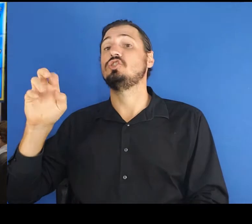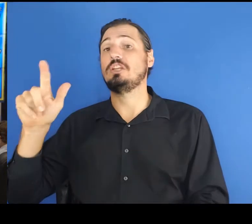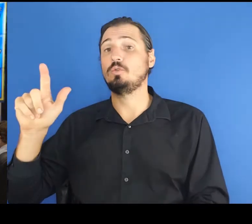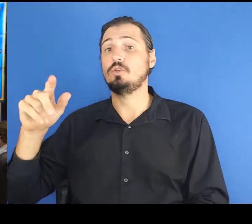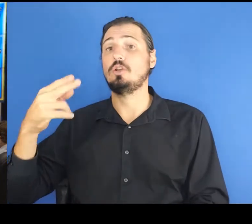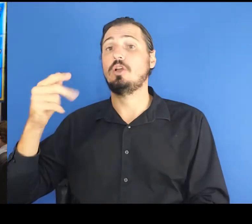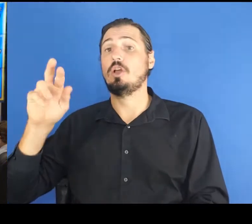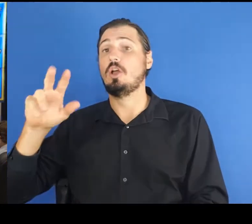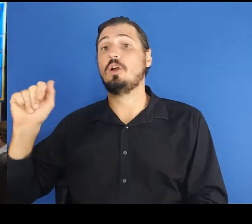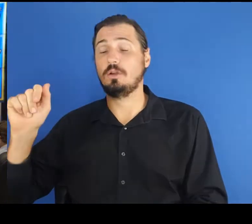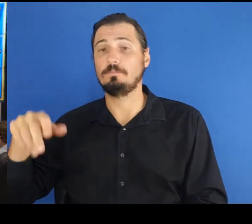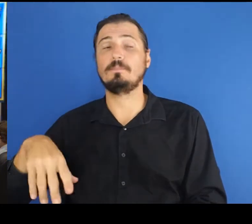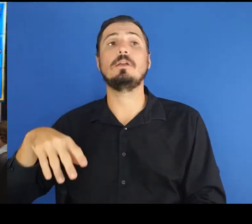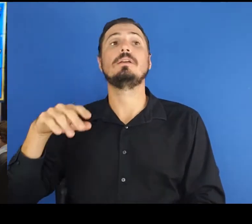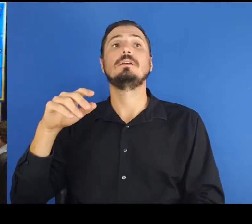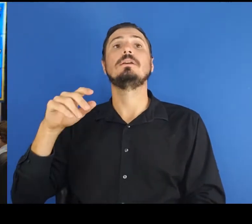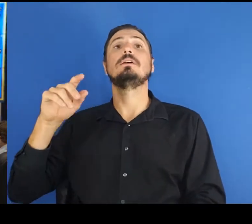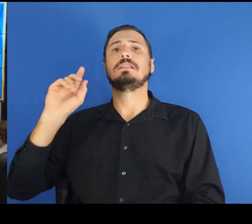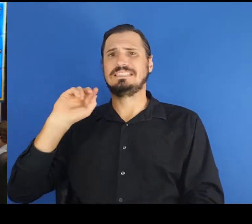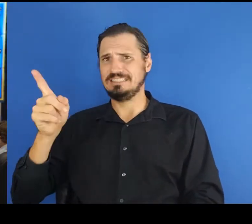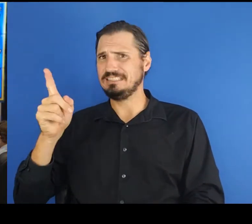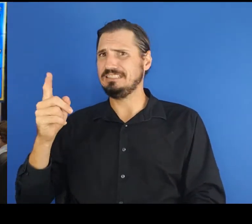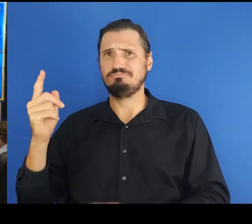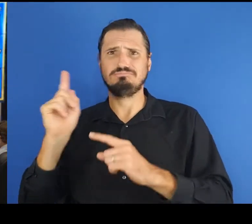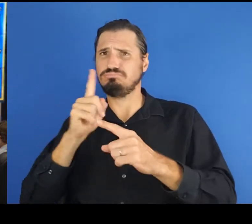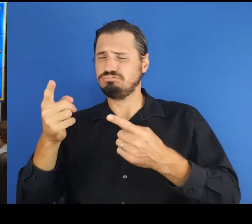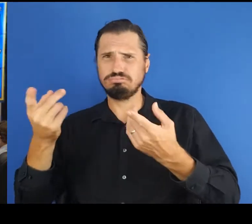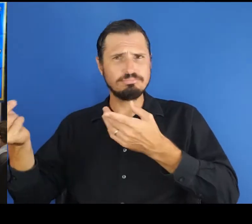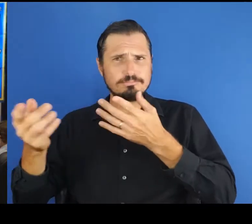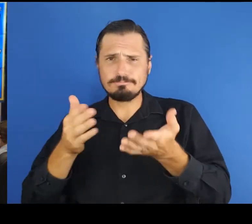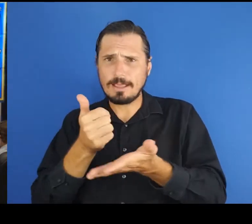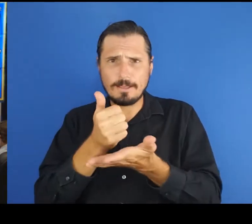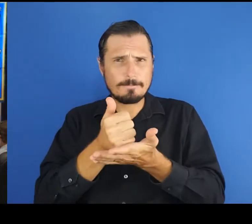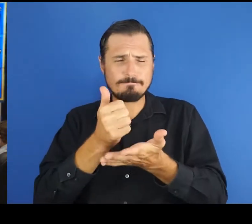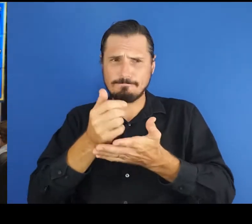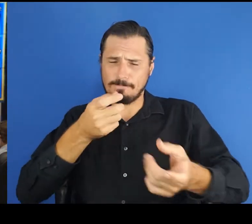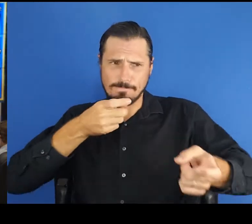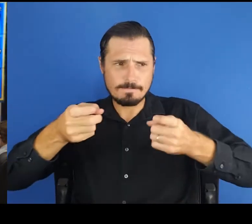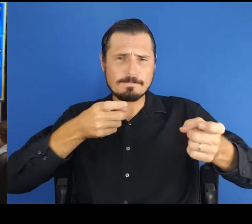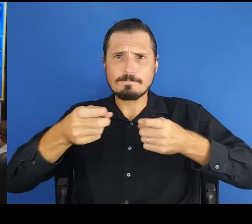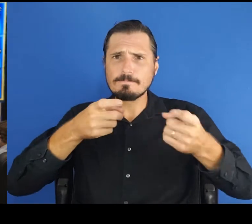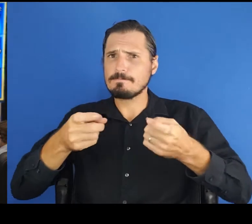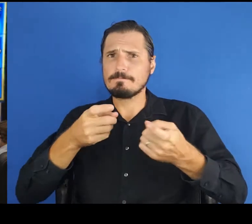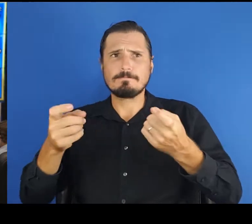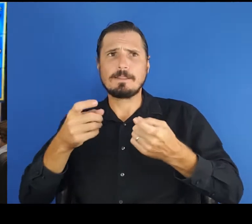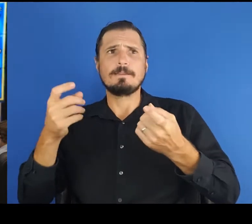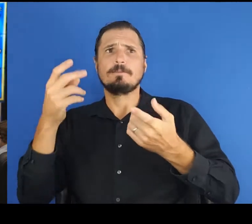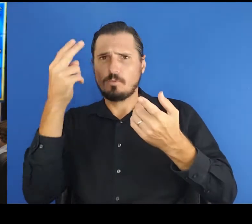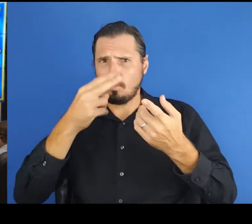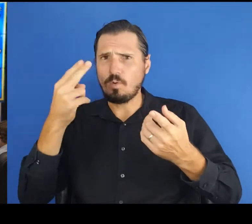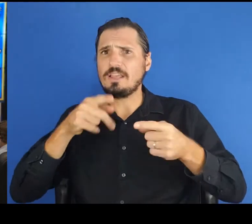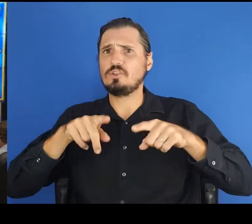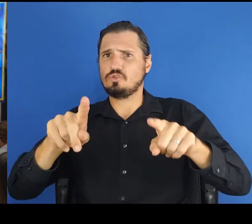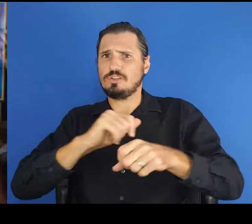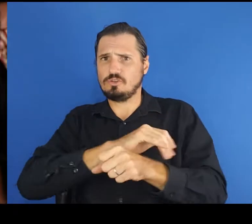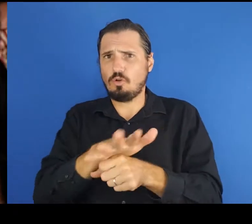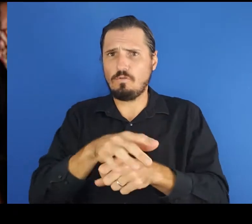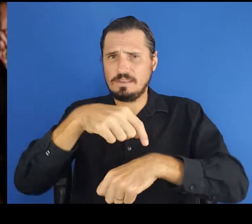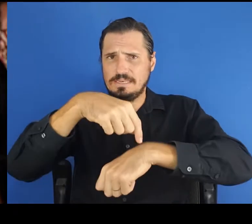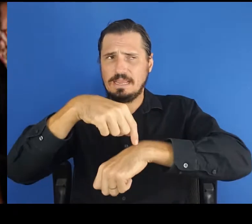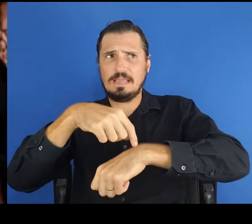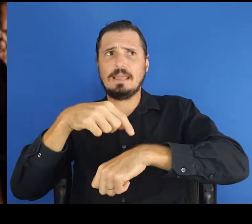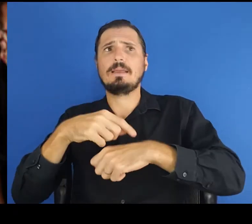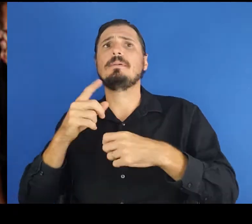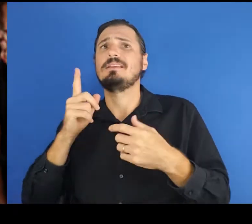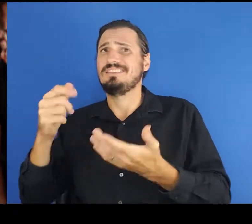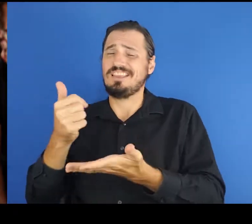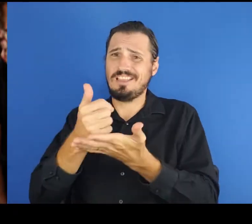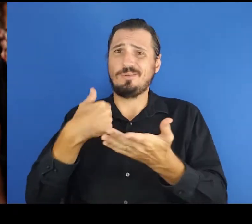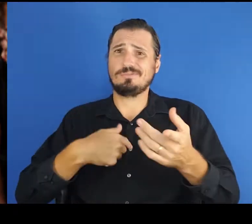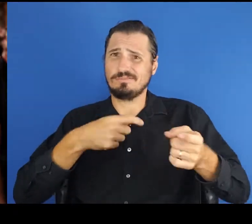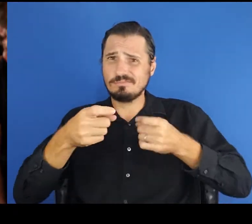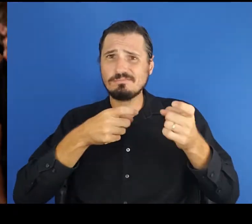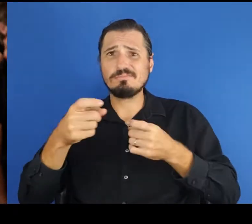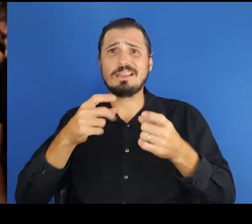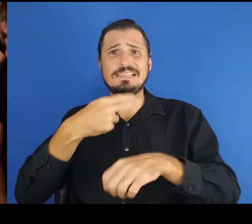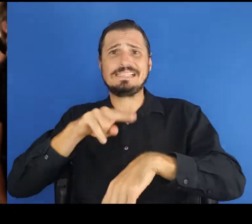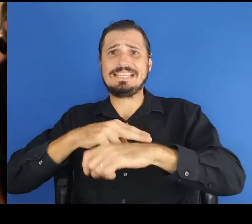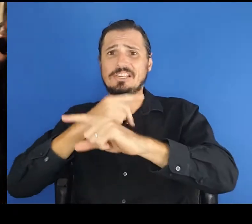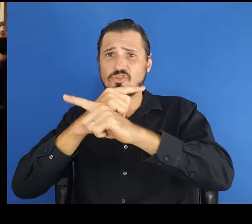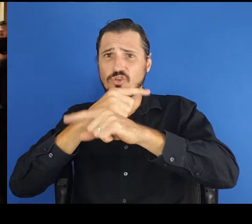in to help lead Hawai‘i’s response to COVID-19 and we are very grateful for his leadership and partnership, and of course the ongoing support of the National Guard over the course of the past